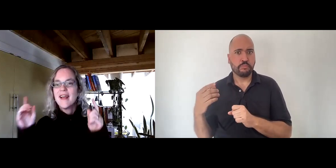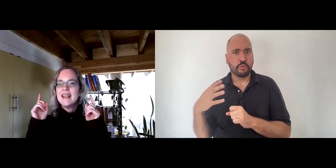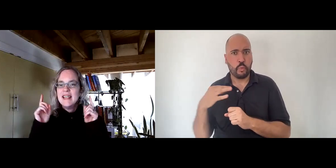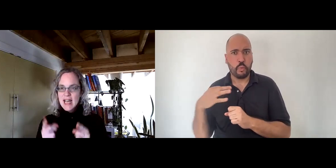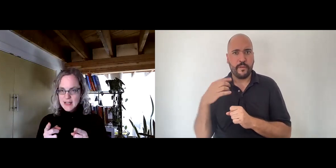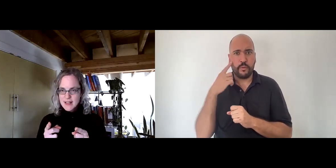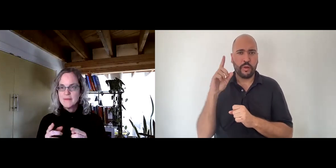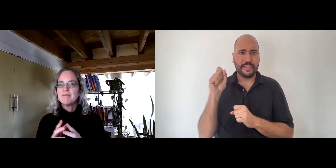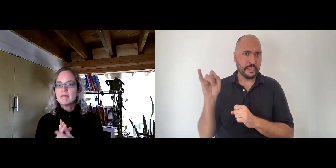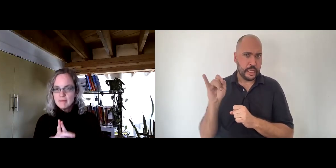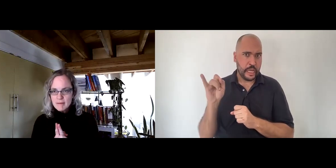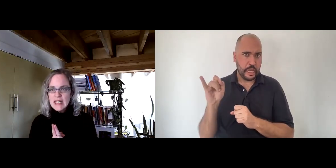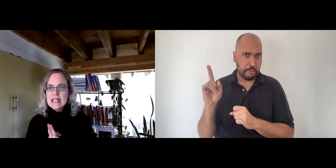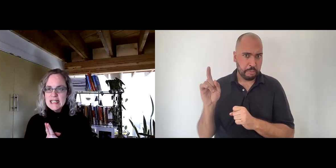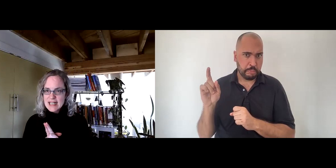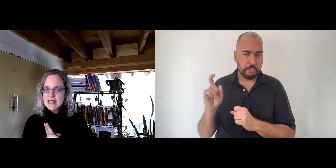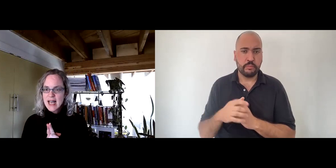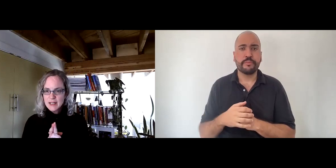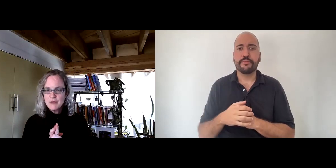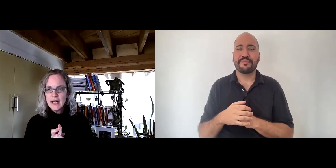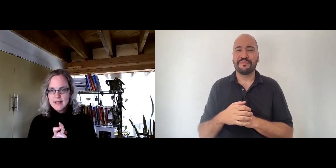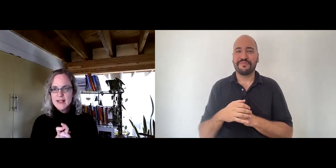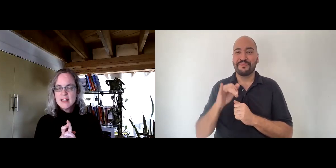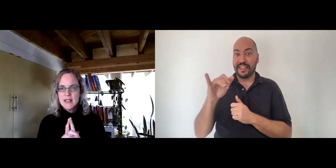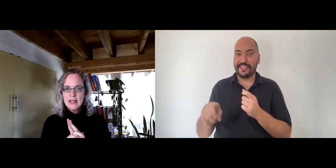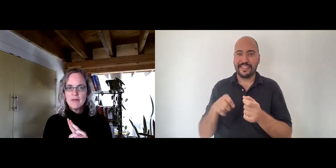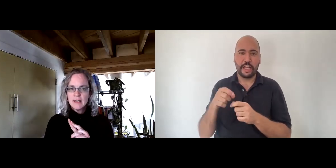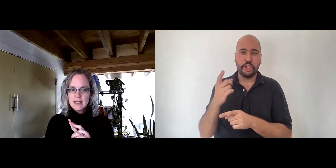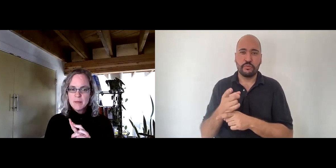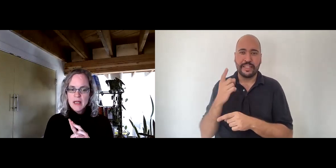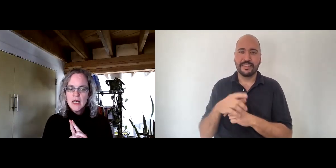Yes, that's exactly right. That's exactly right, Elizabeth.